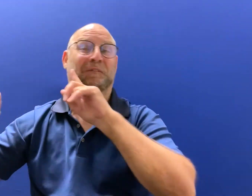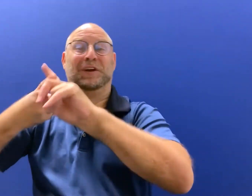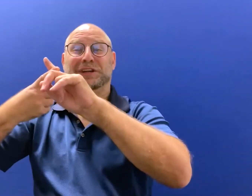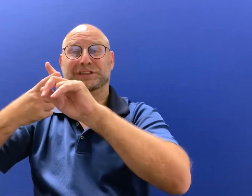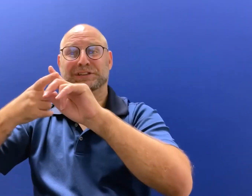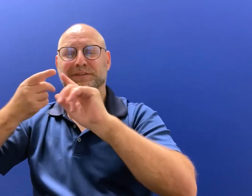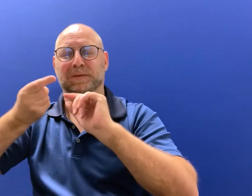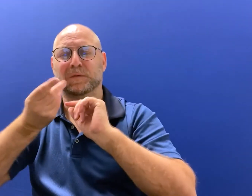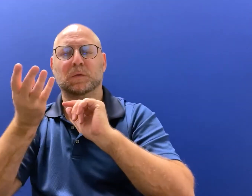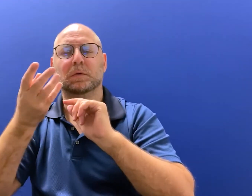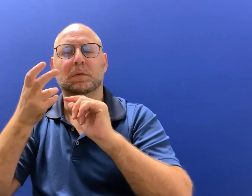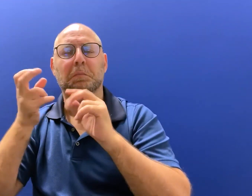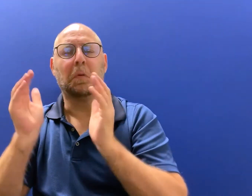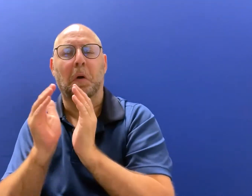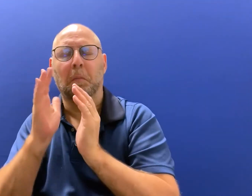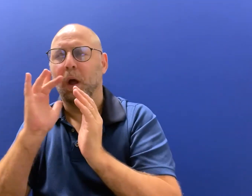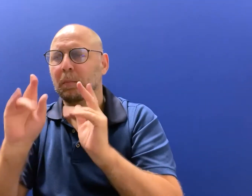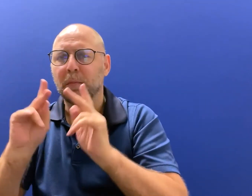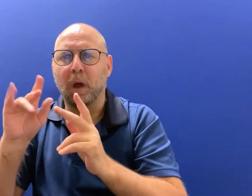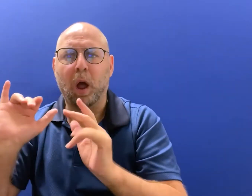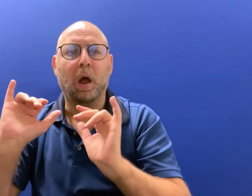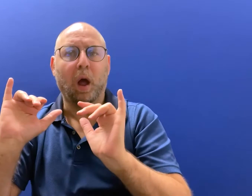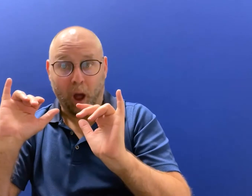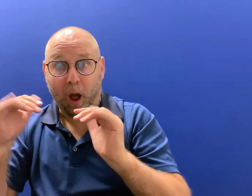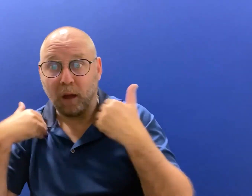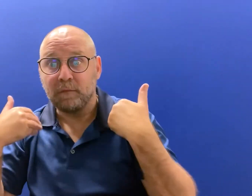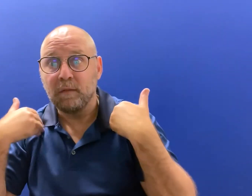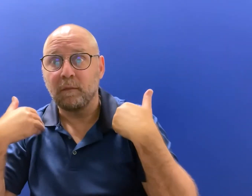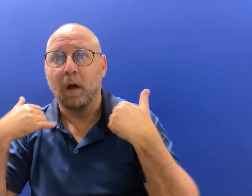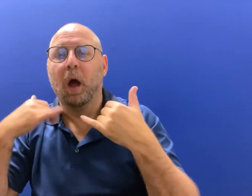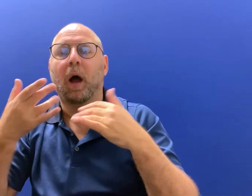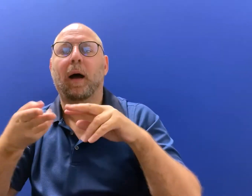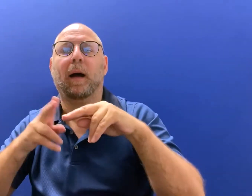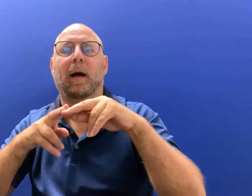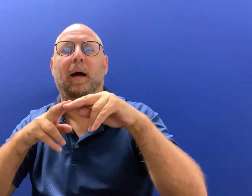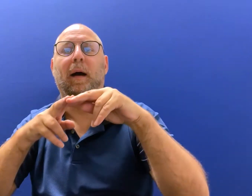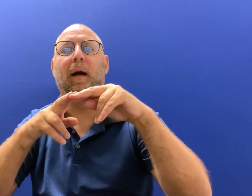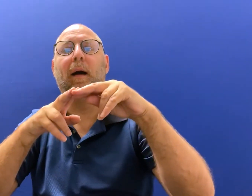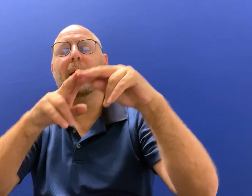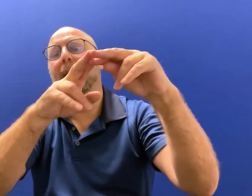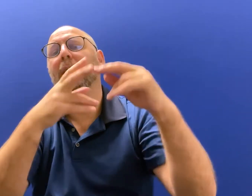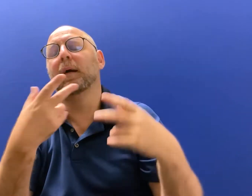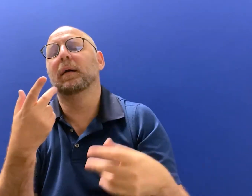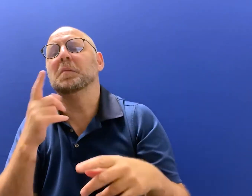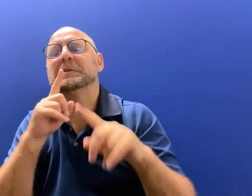The first few events had a small number of attendees because DQMO was still new; numbers grew over time when more people learned of its existence.